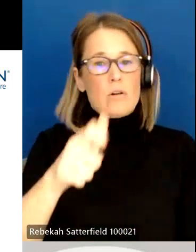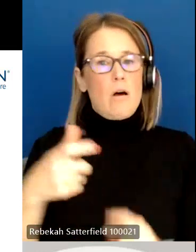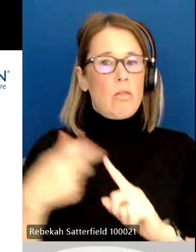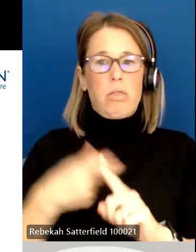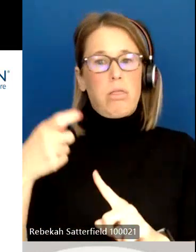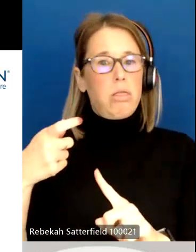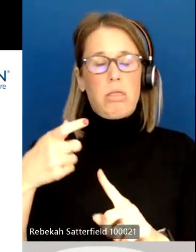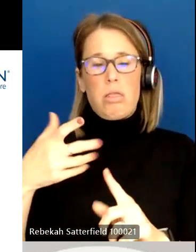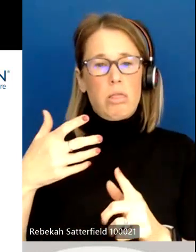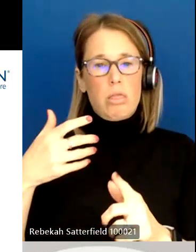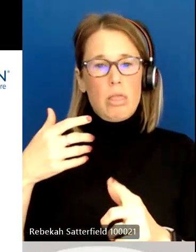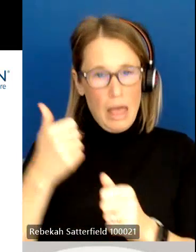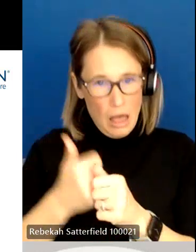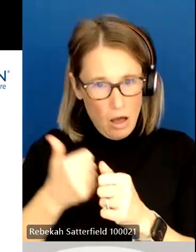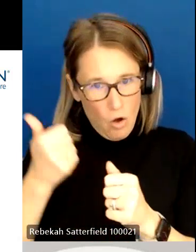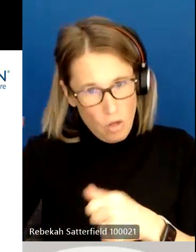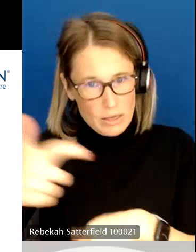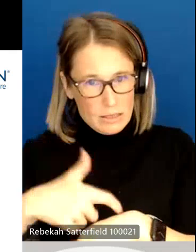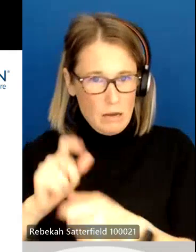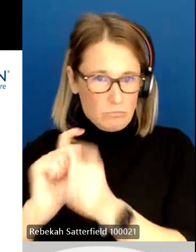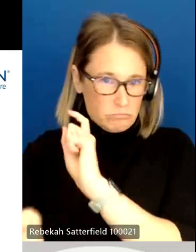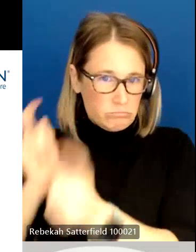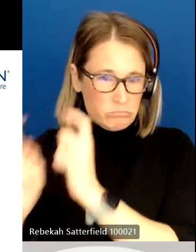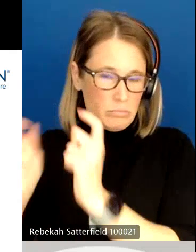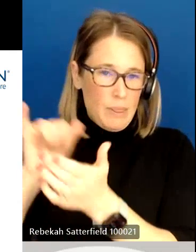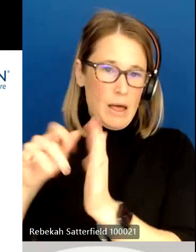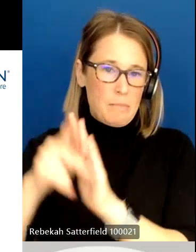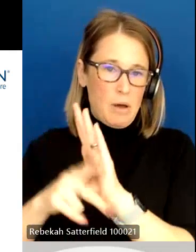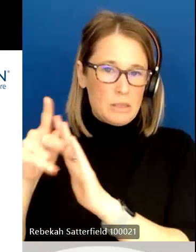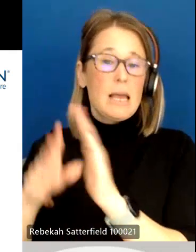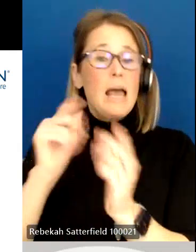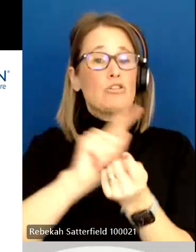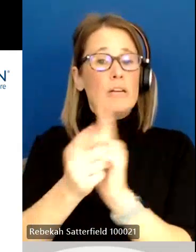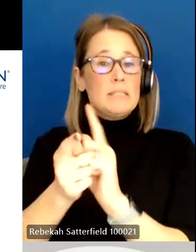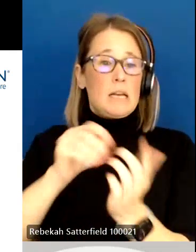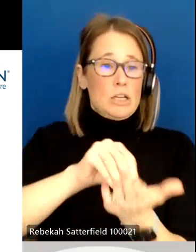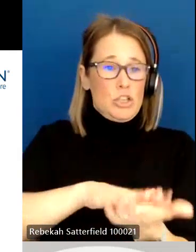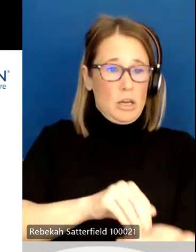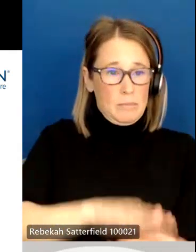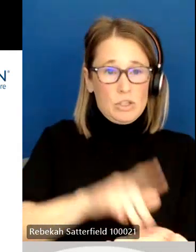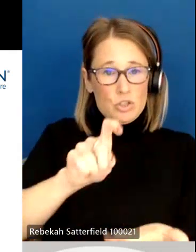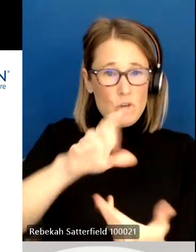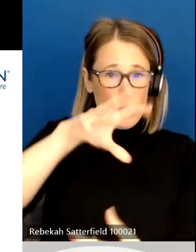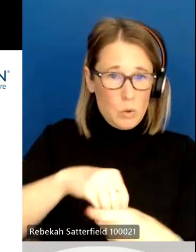is not easy to do and translated documents should include the following the date issued